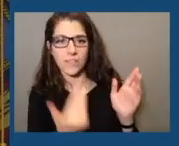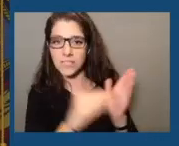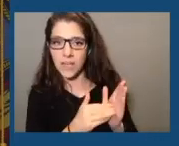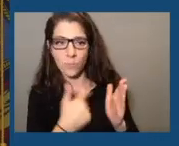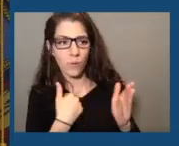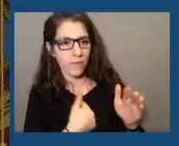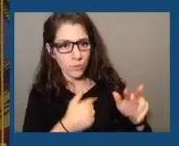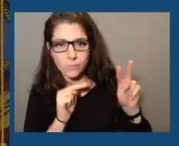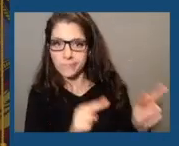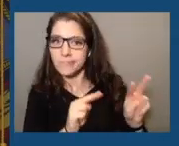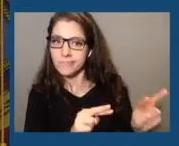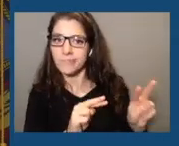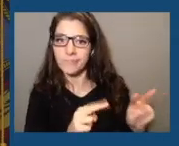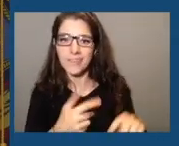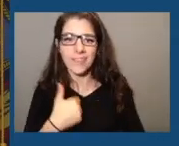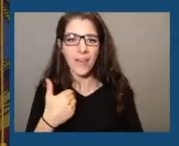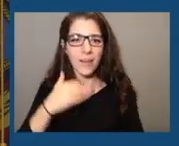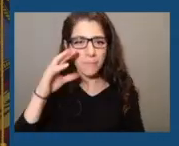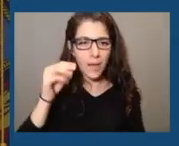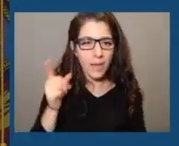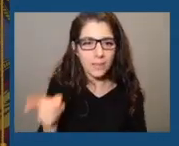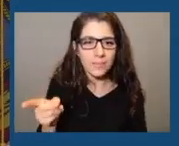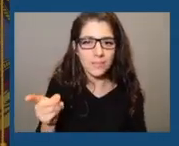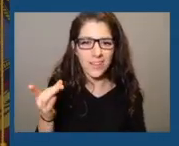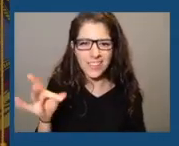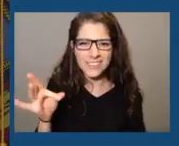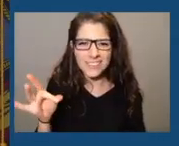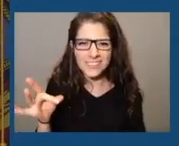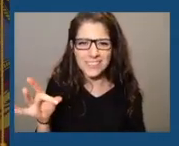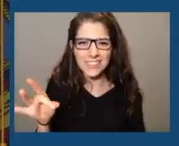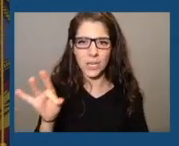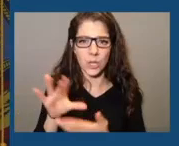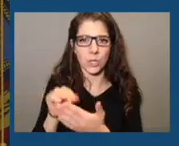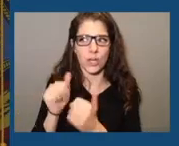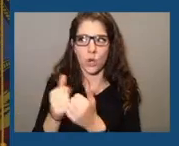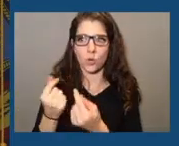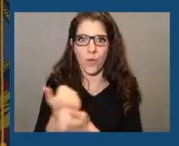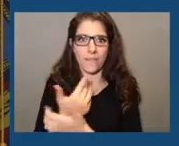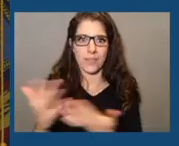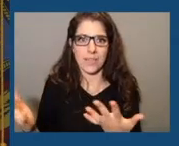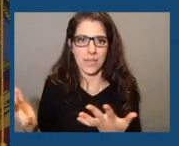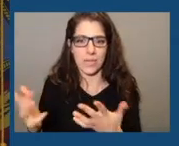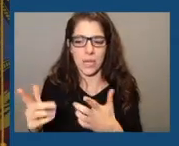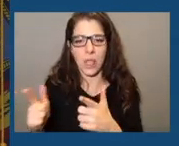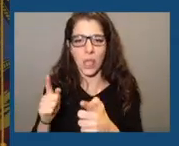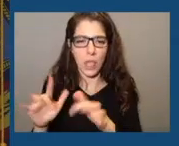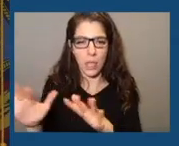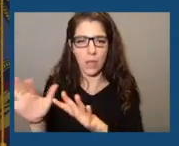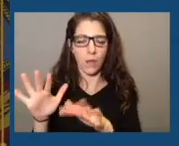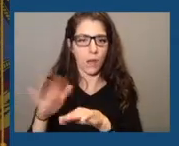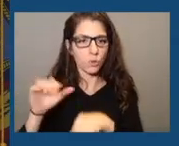that young man, 18 years old learned how to do everything he did on social media. He posted some signs.